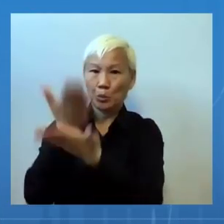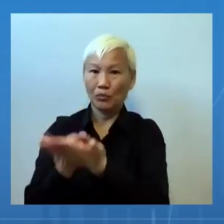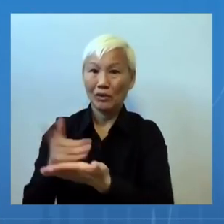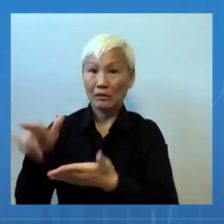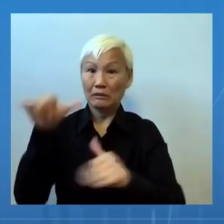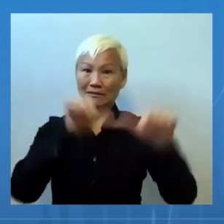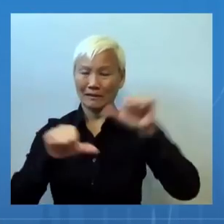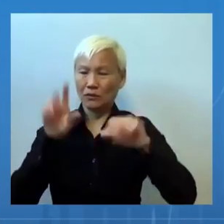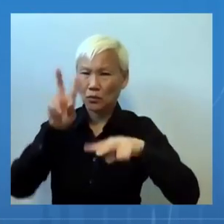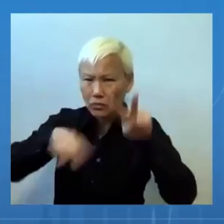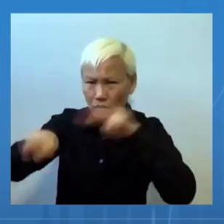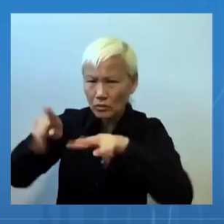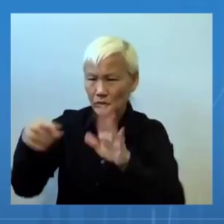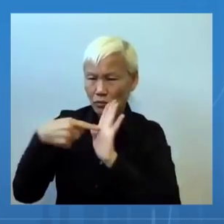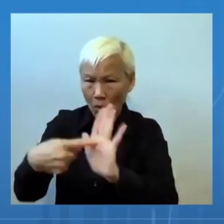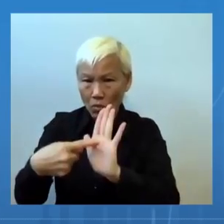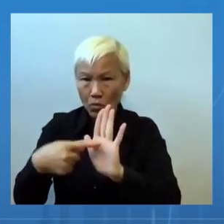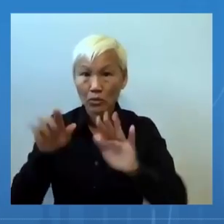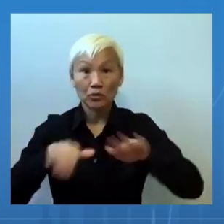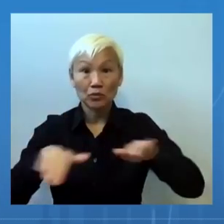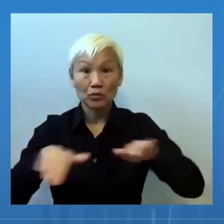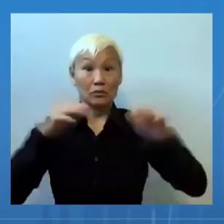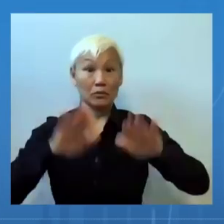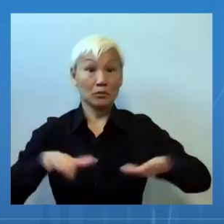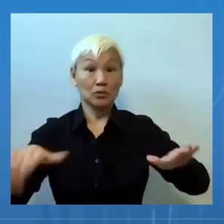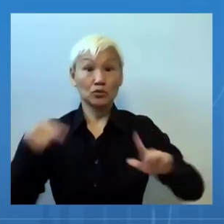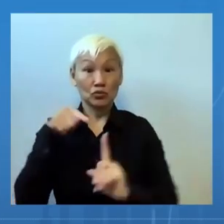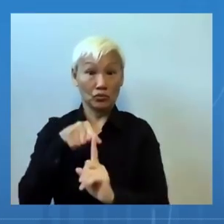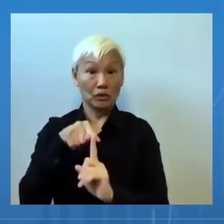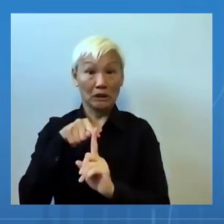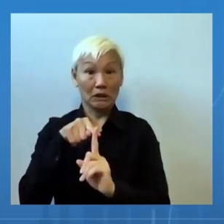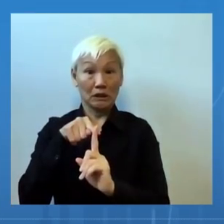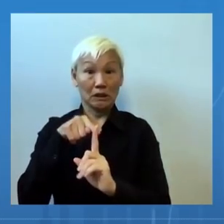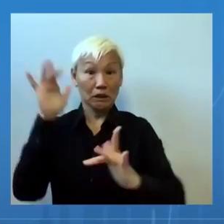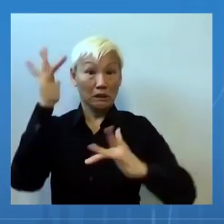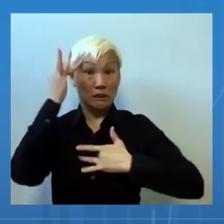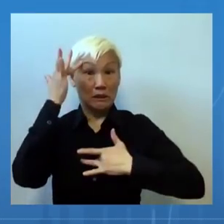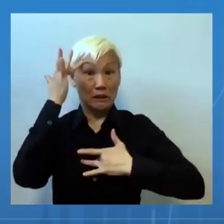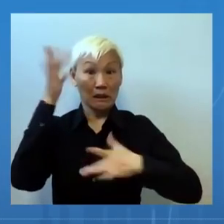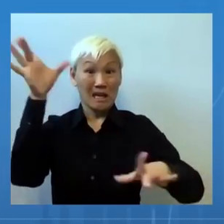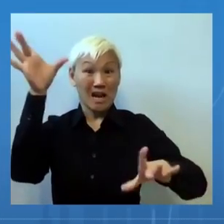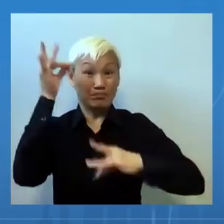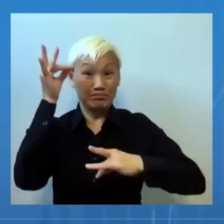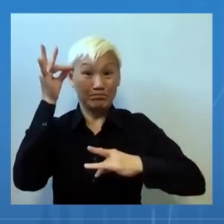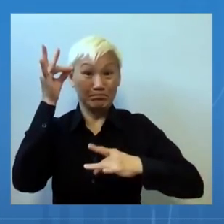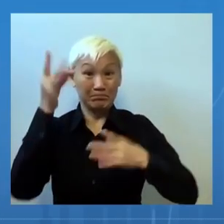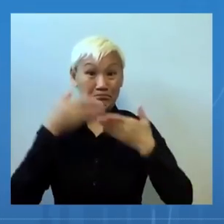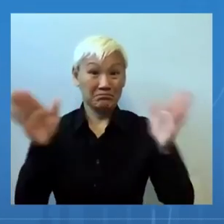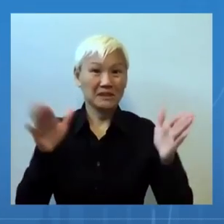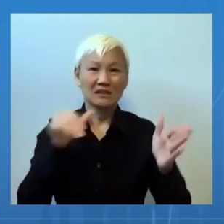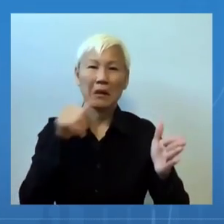younger children who get infected, in general, do not have as severe disease as adults,